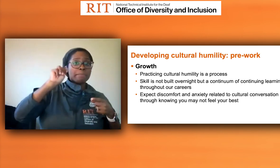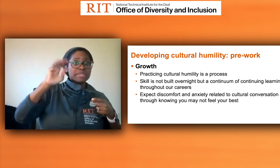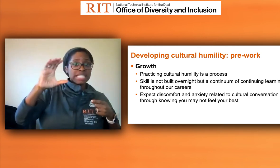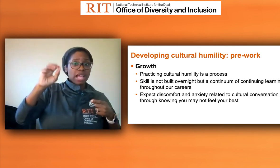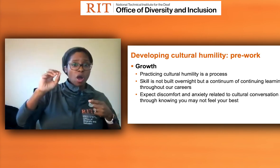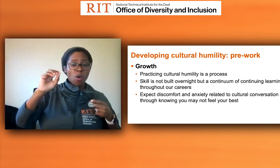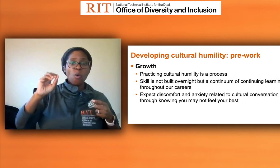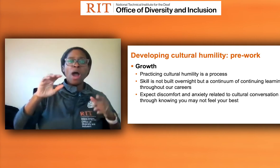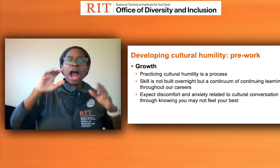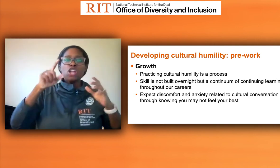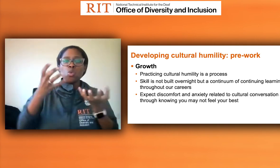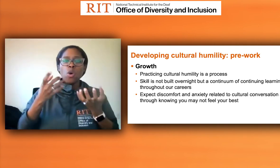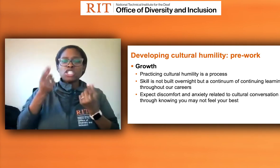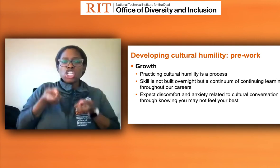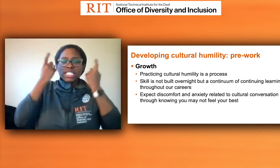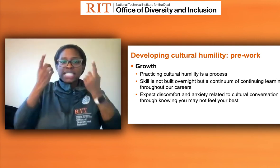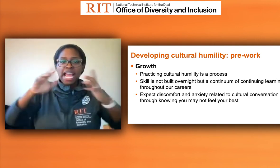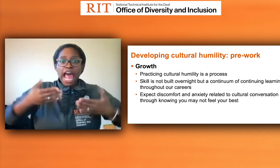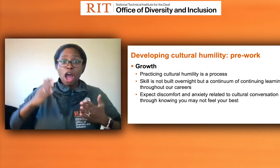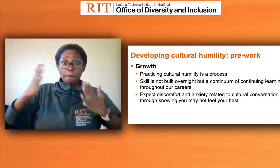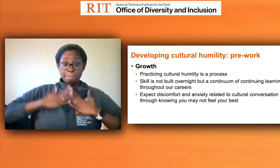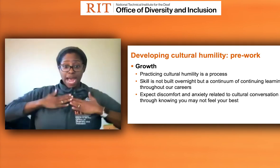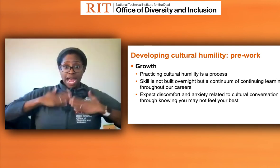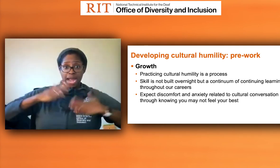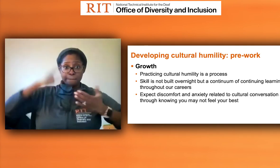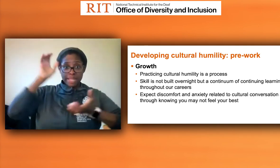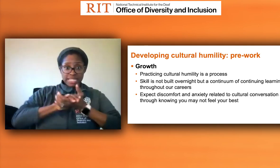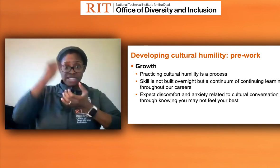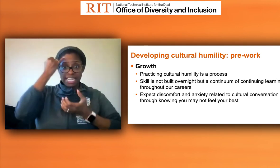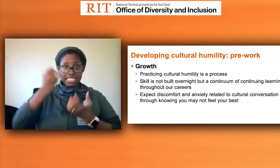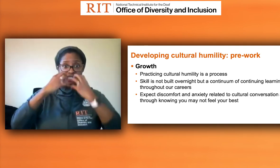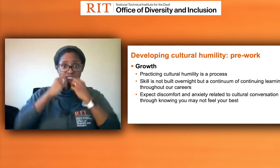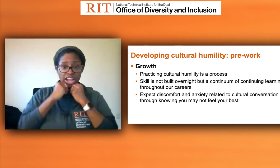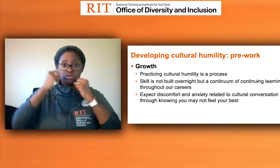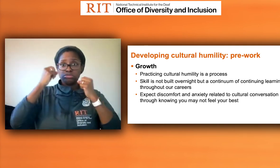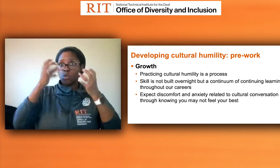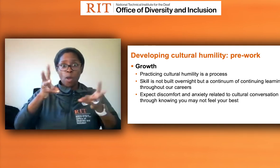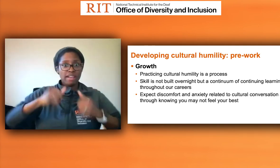and think about the MCO framework. My beliefs, my ideas, my values,